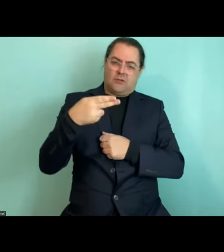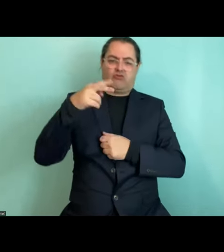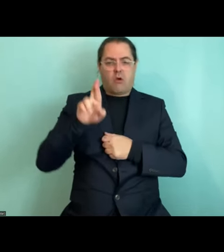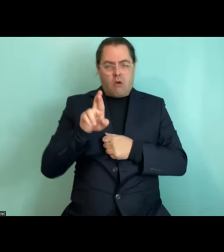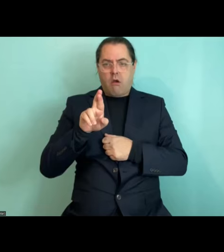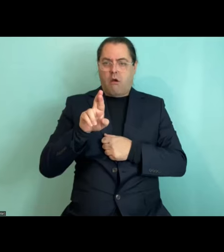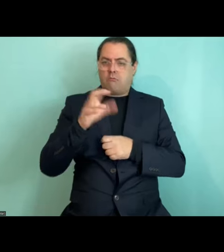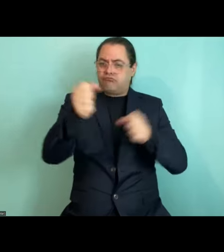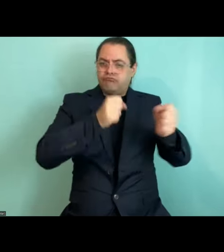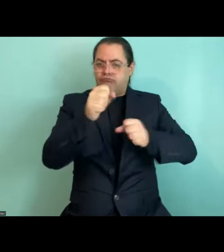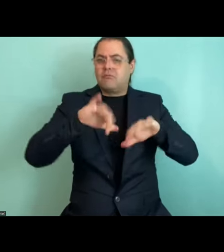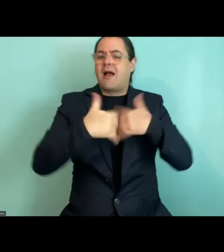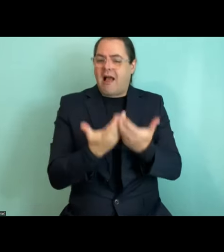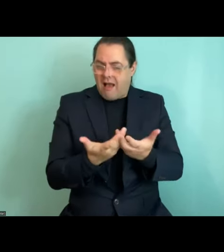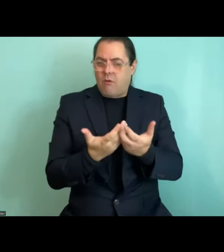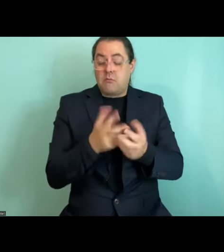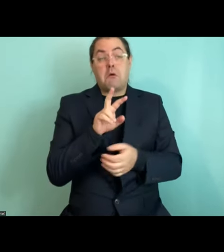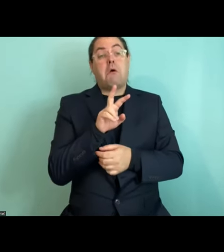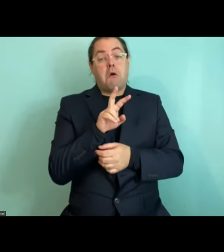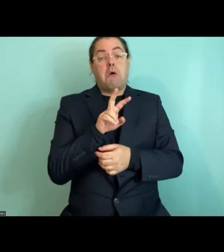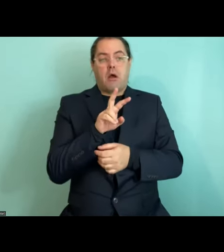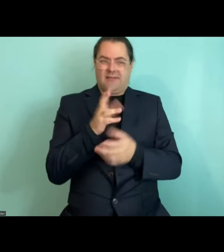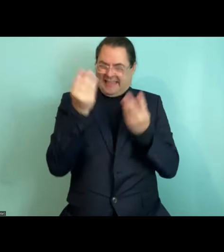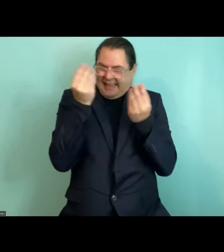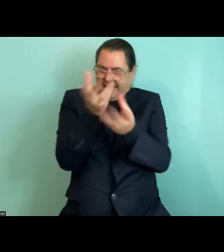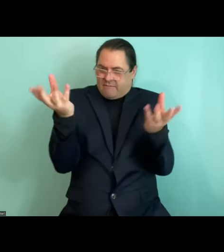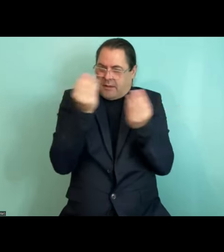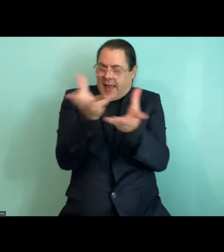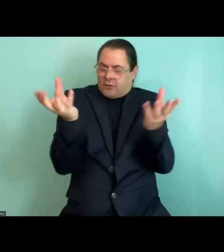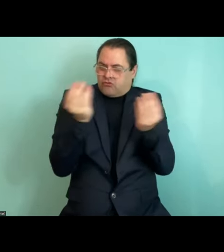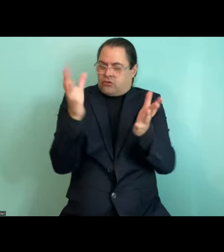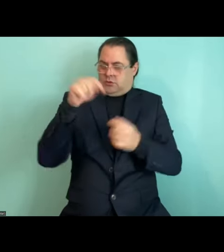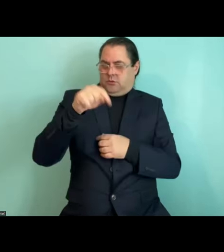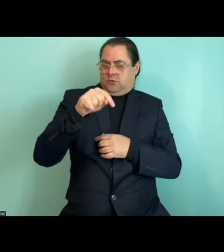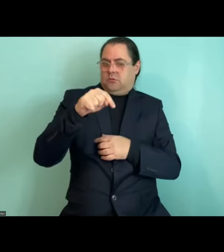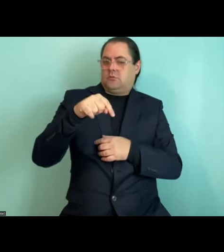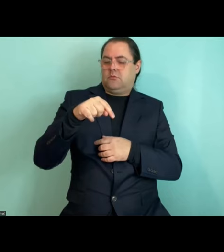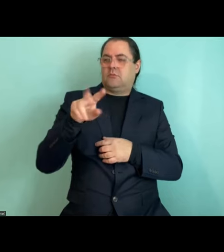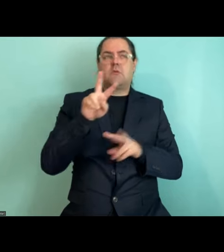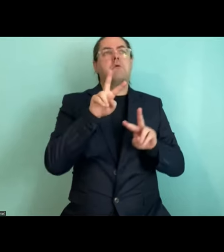see buffer movie differ. 10:06:07 But what the difficulty with this TV will keep it will keep for free so they can't also design a screw. Let the essence